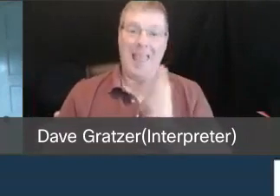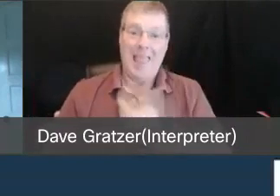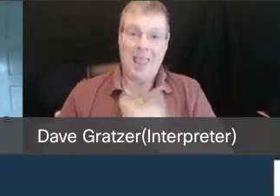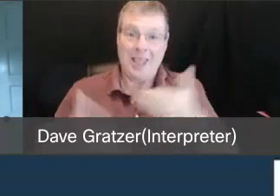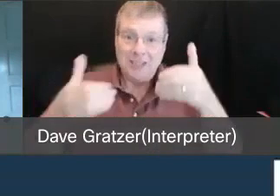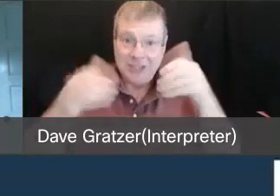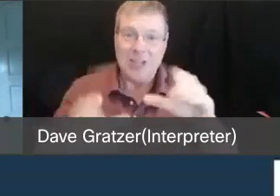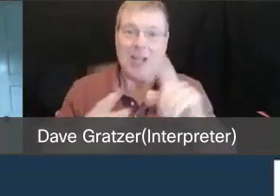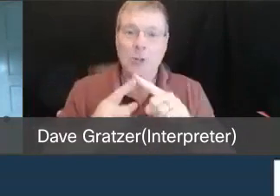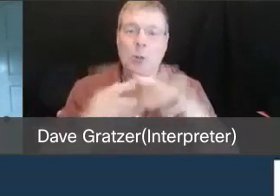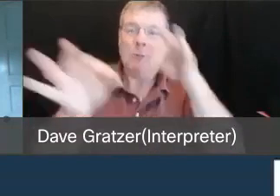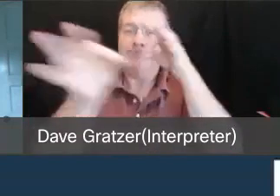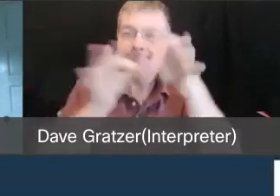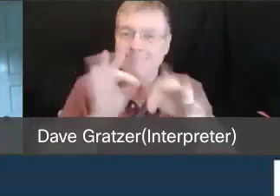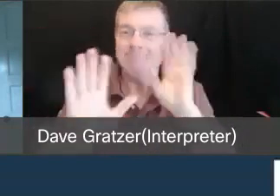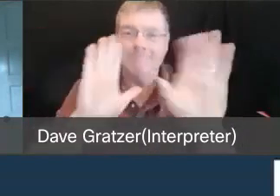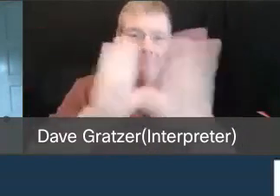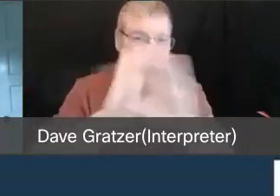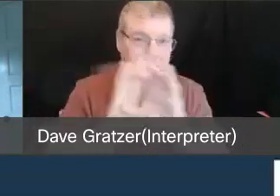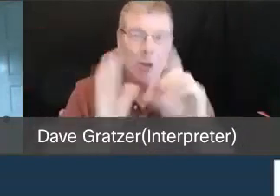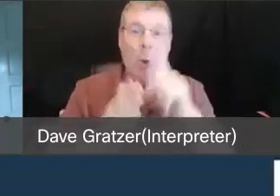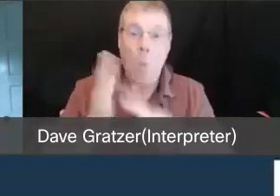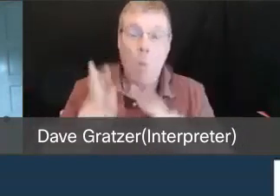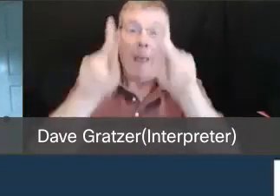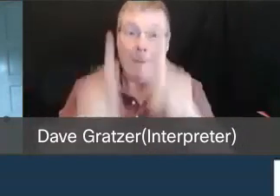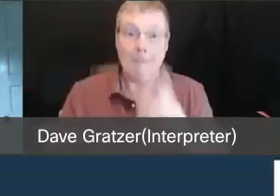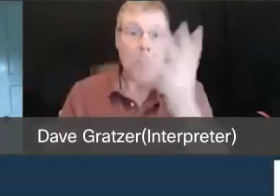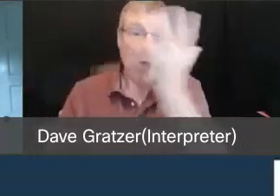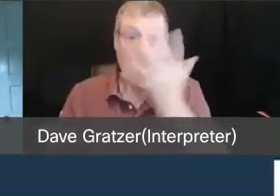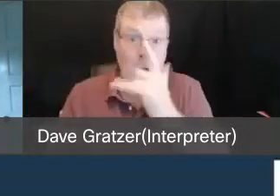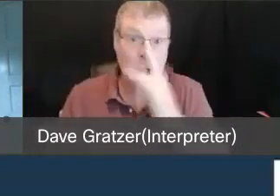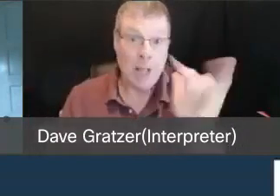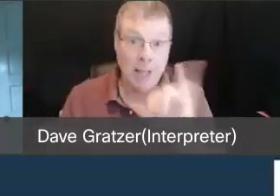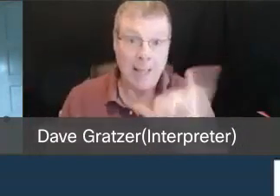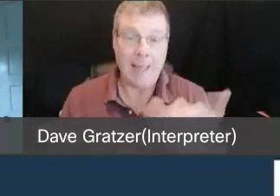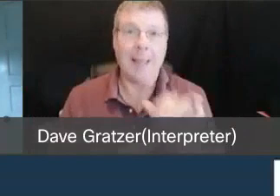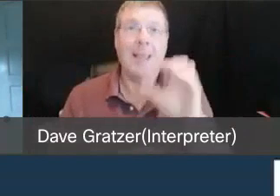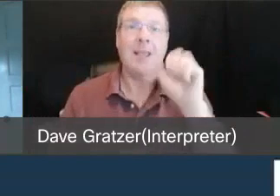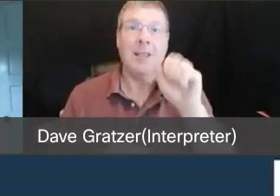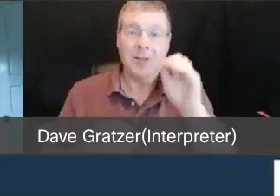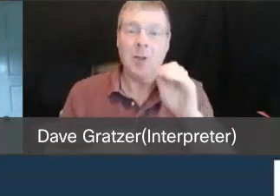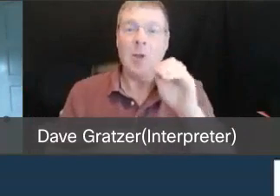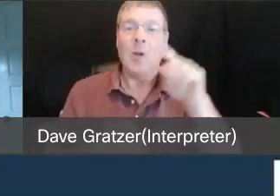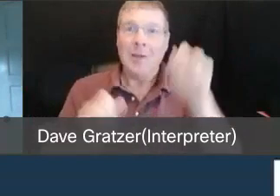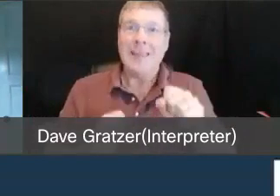of what an encounter with the applicant might be like so that they can be humanized for the reader